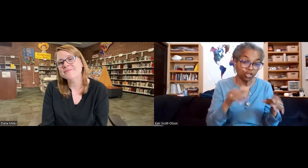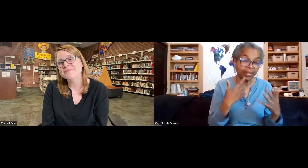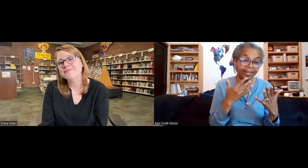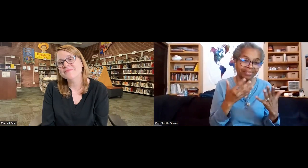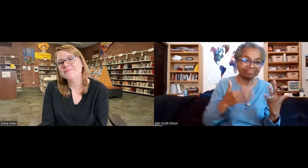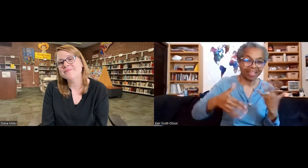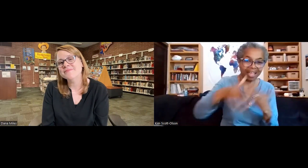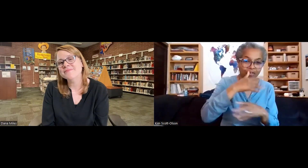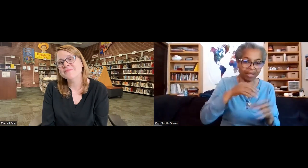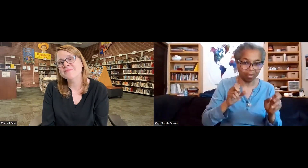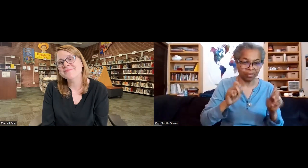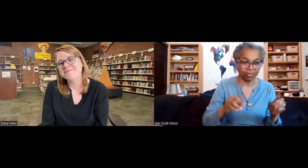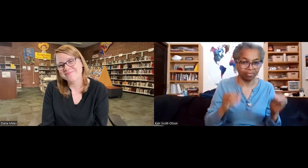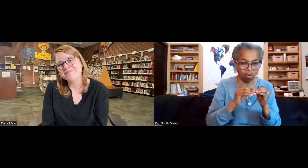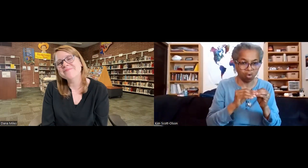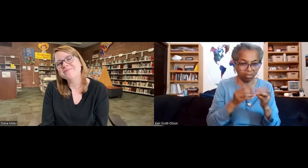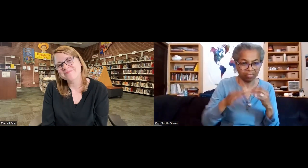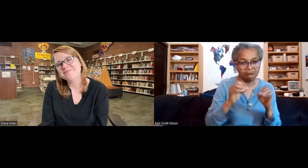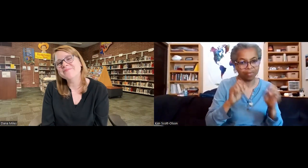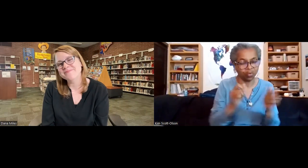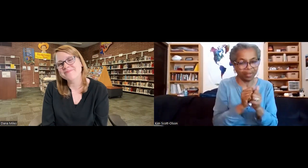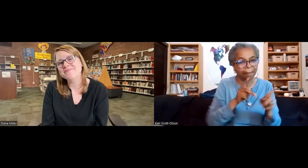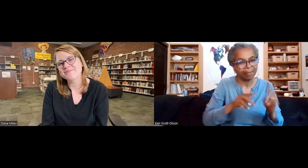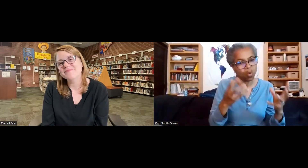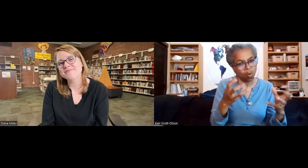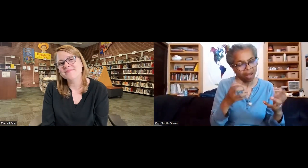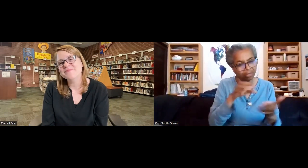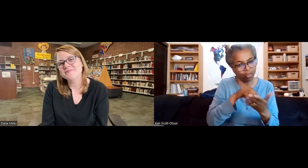more interaction opportunities, more opportunities with people